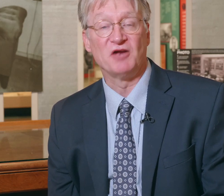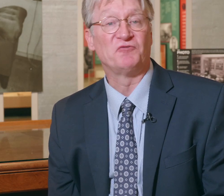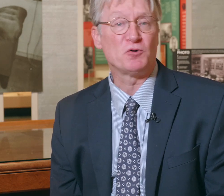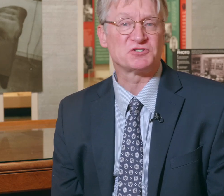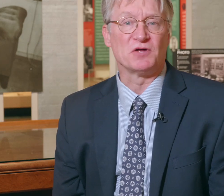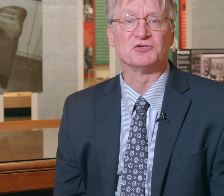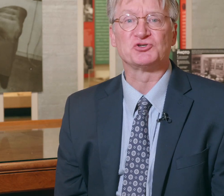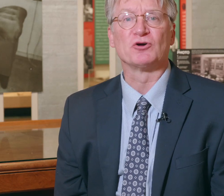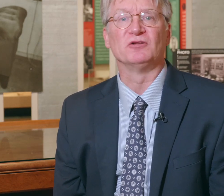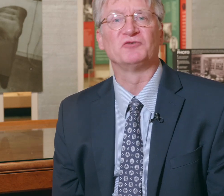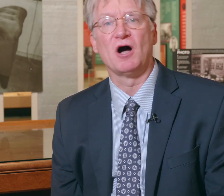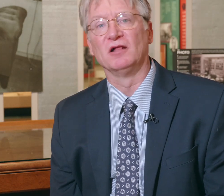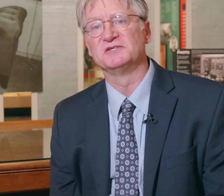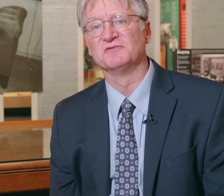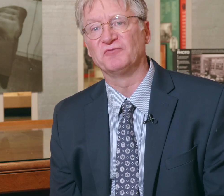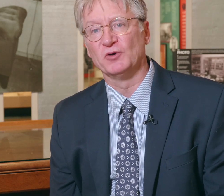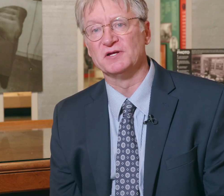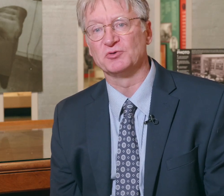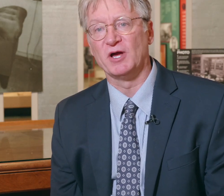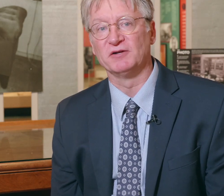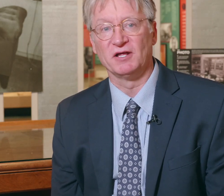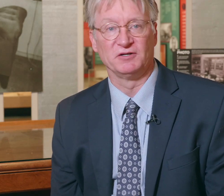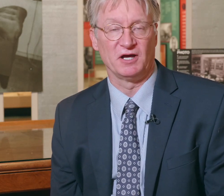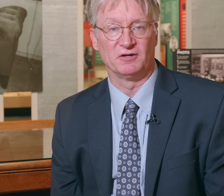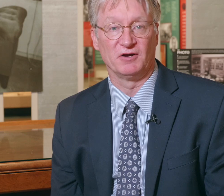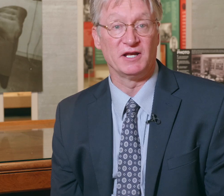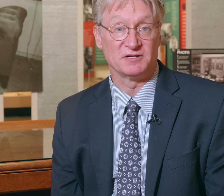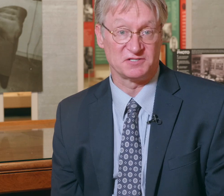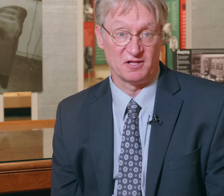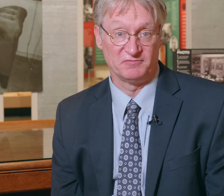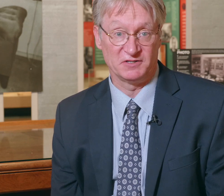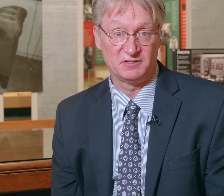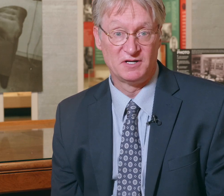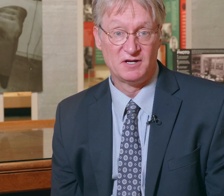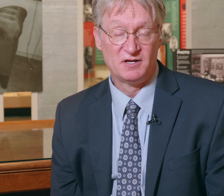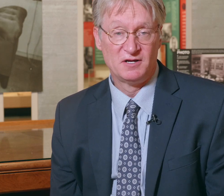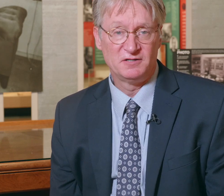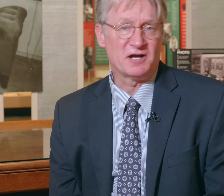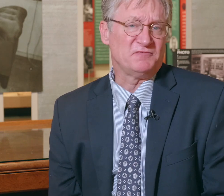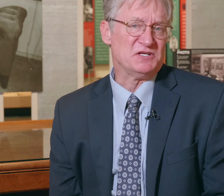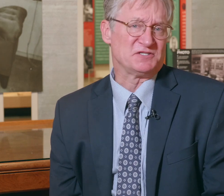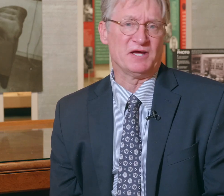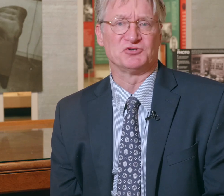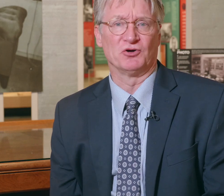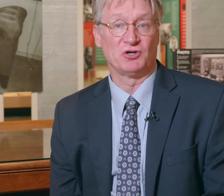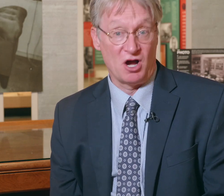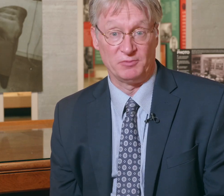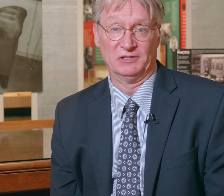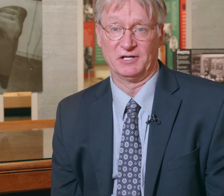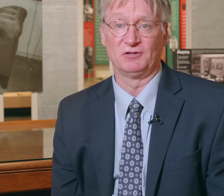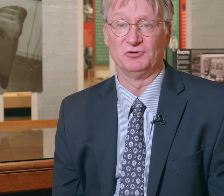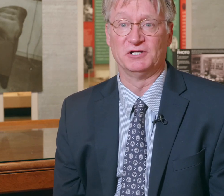and focused on the circle of colleagues and friends around Helen Keller and Anne Sullivan. None of these tales are commonly included